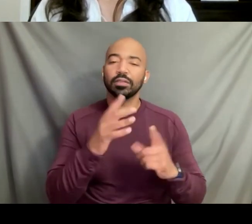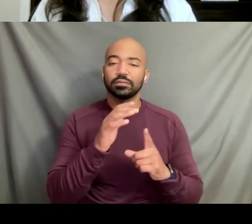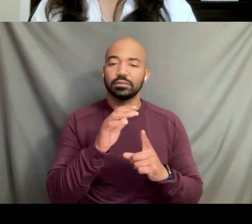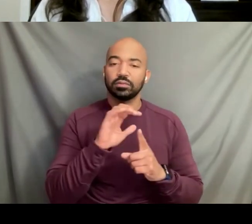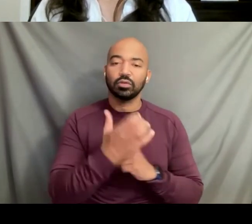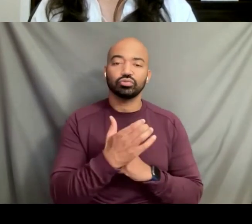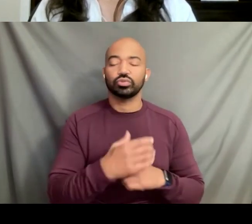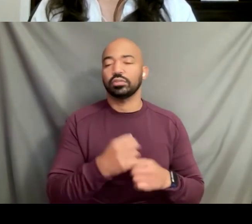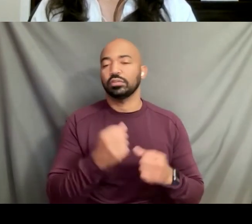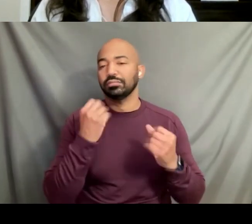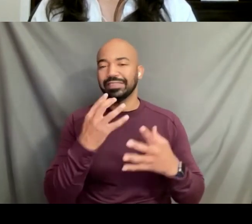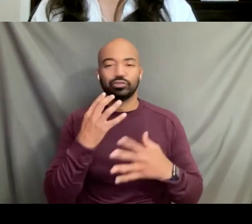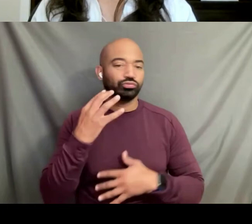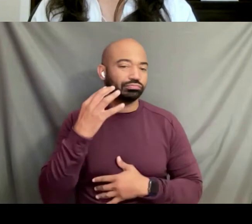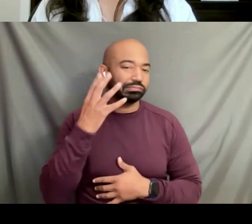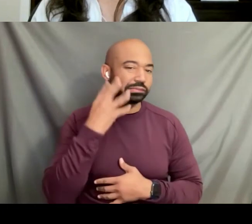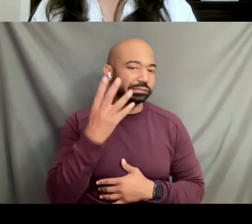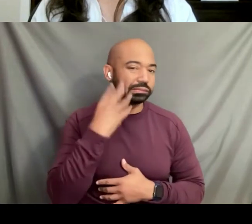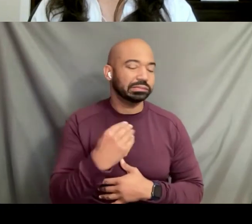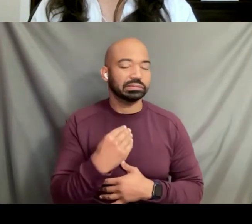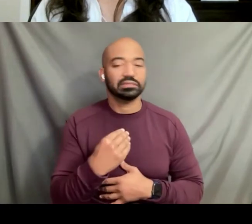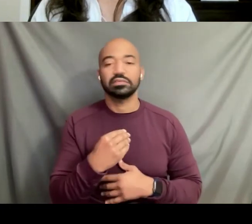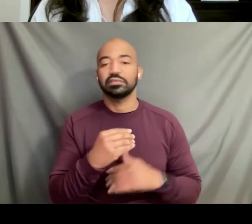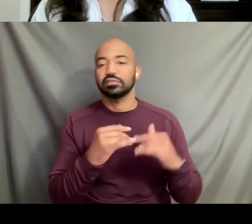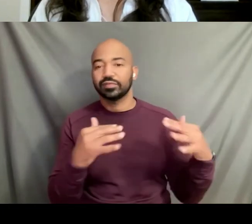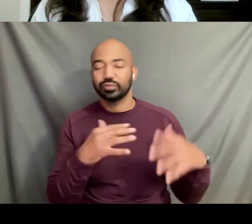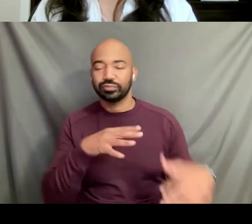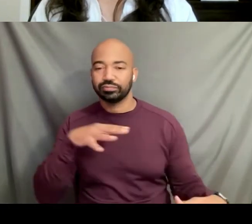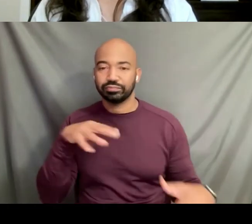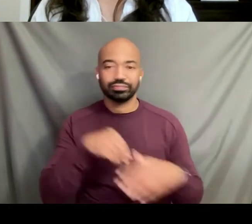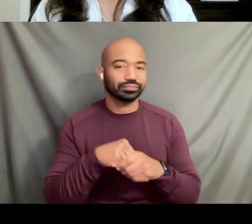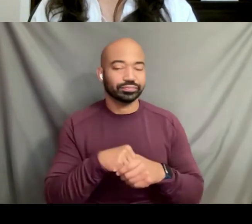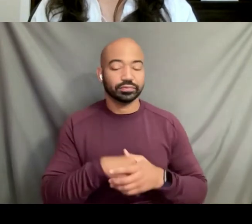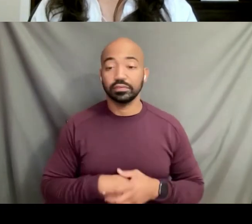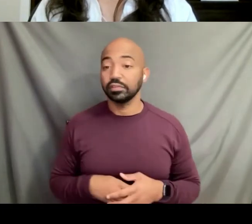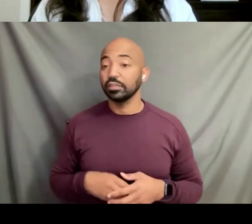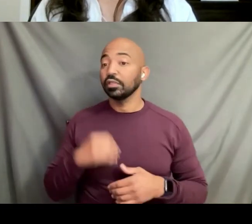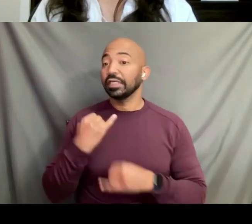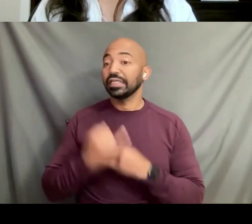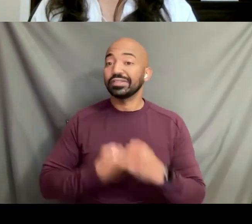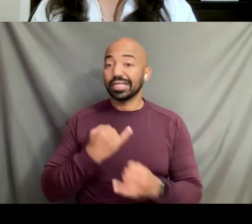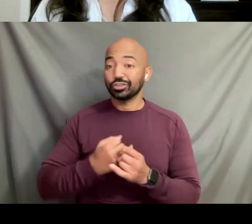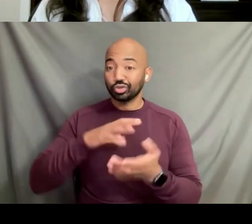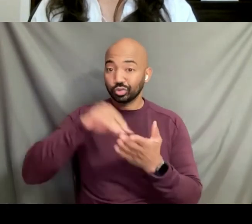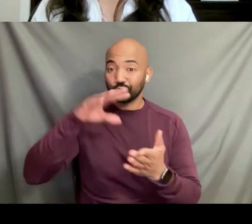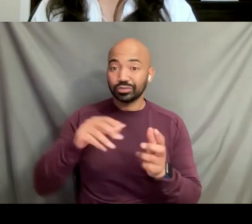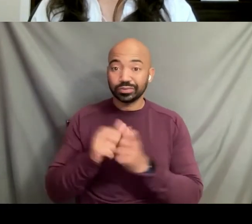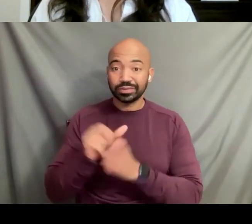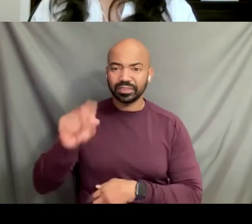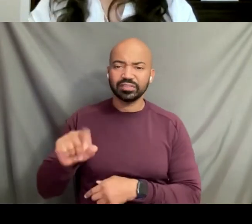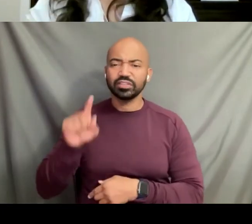students with disabilities need to be more adequately introduced to these experiences